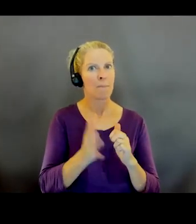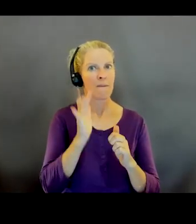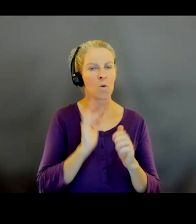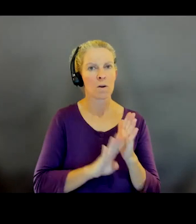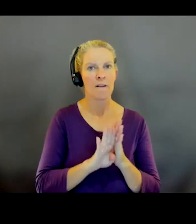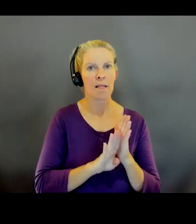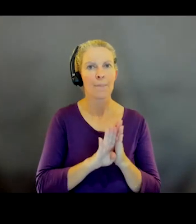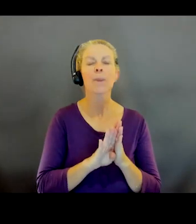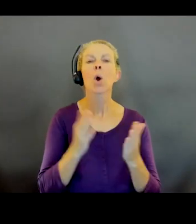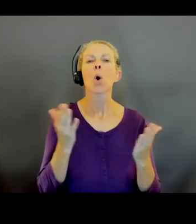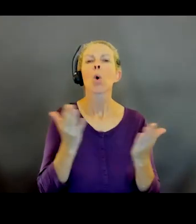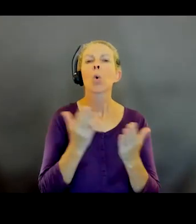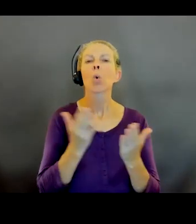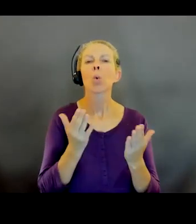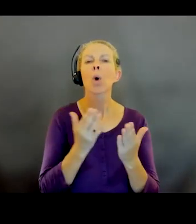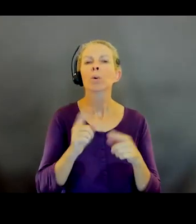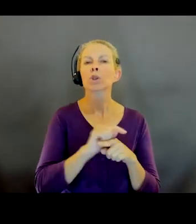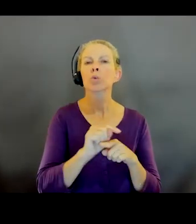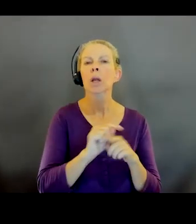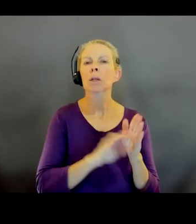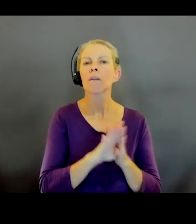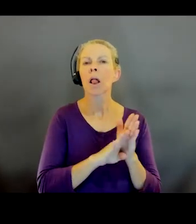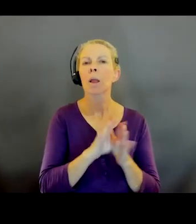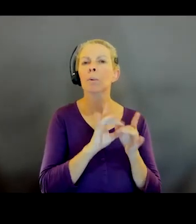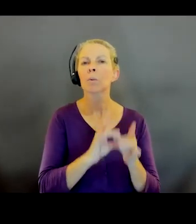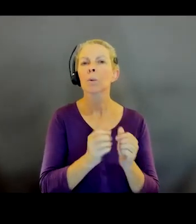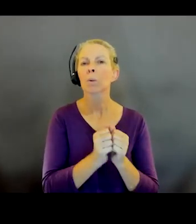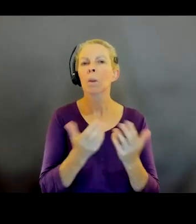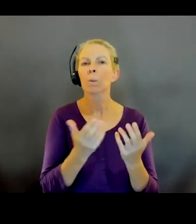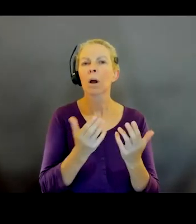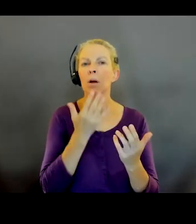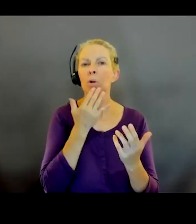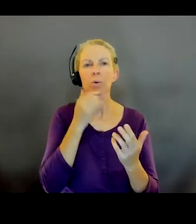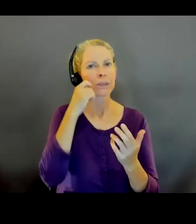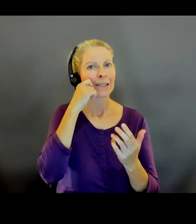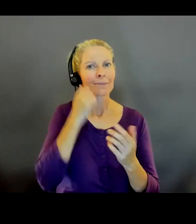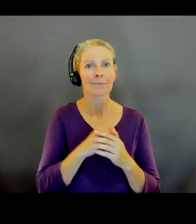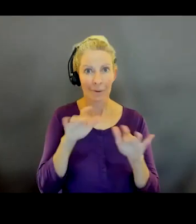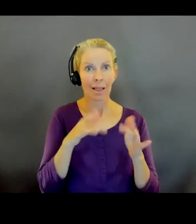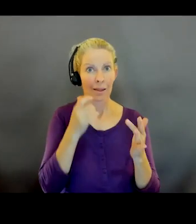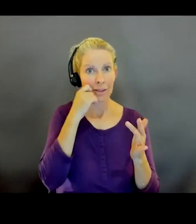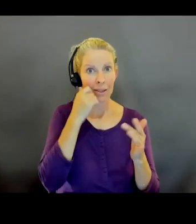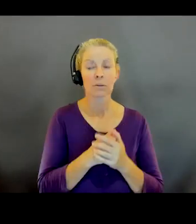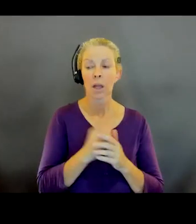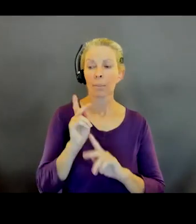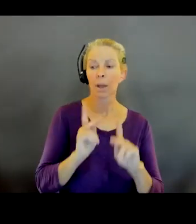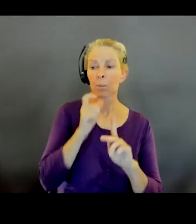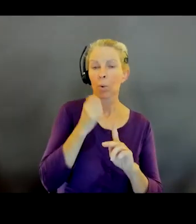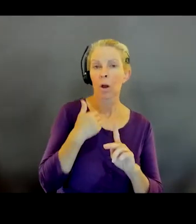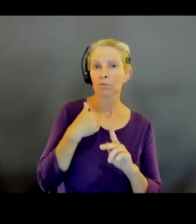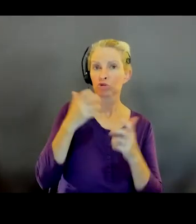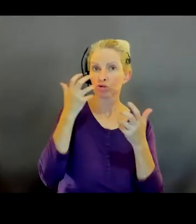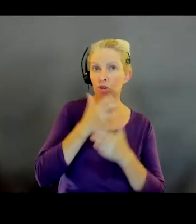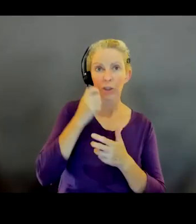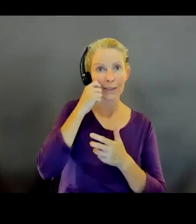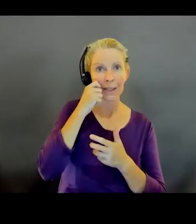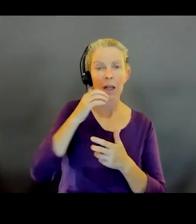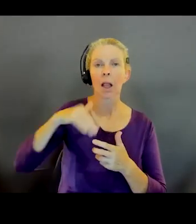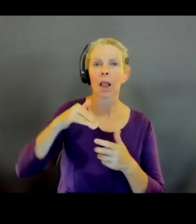with light skin. What did it do when it saw people with dark skin? It hadn't been trained properly,